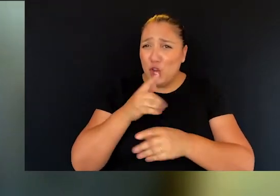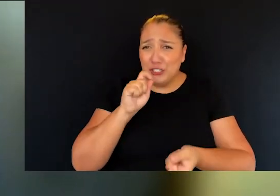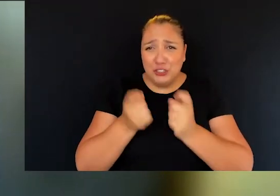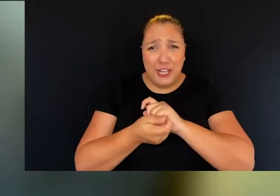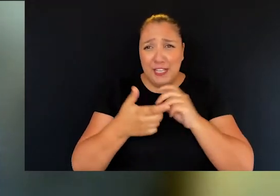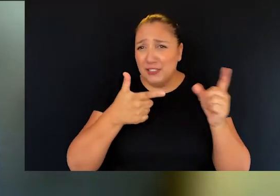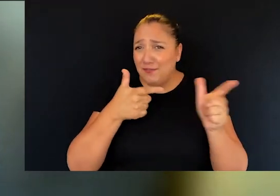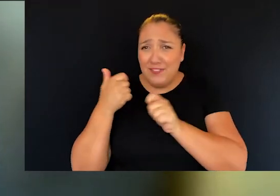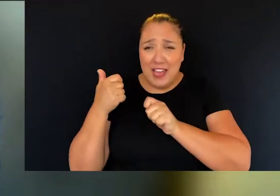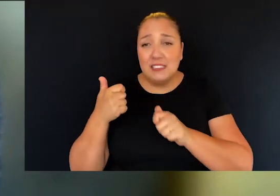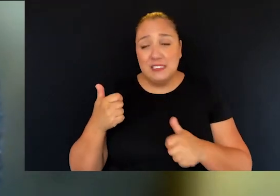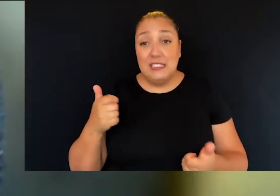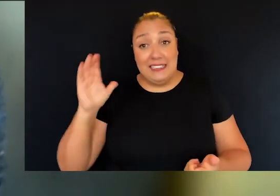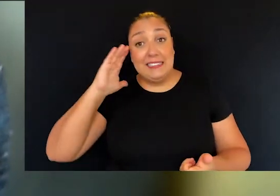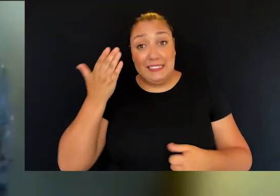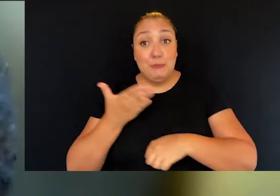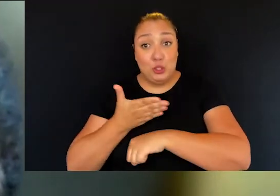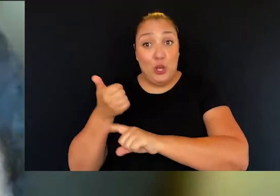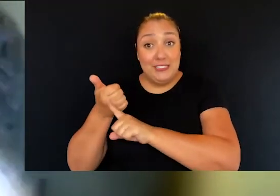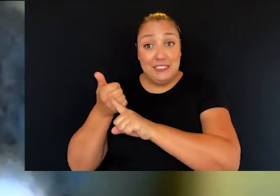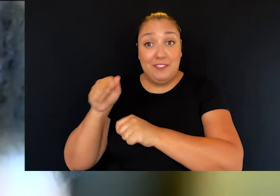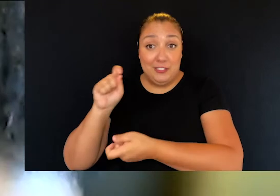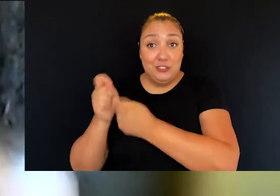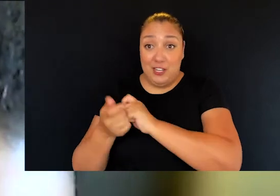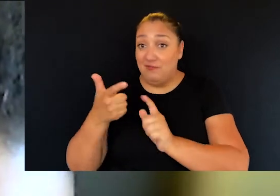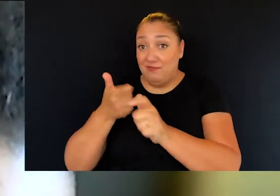And to their credit, I do want to say